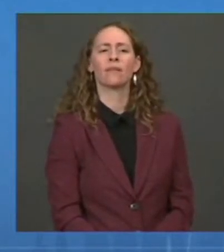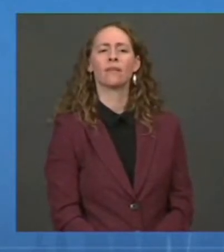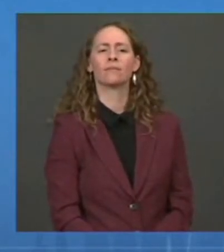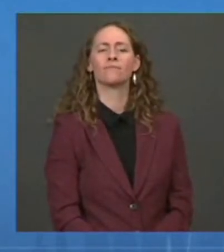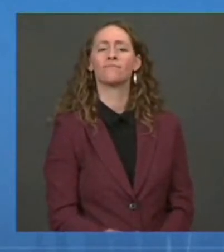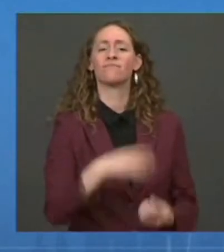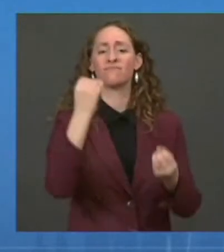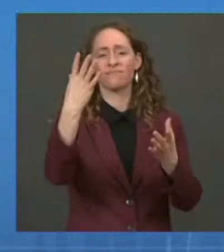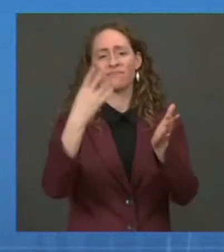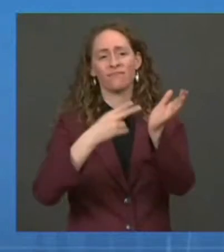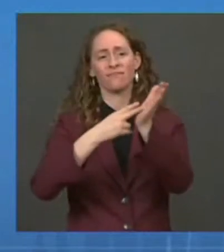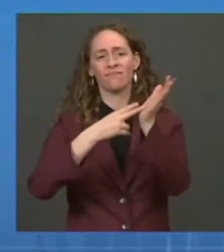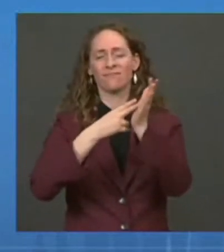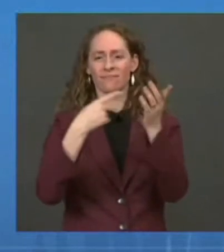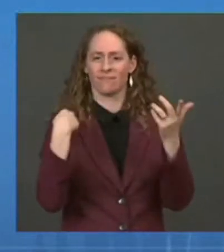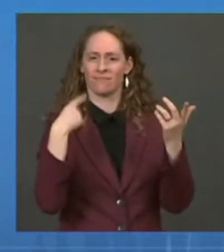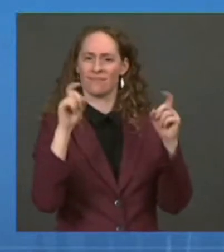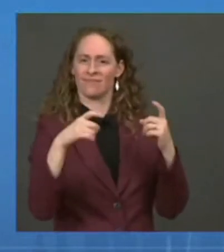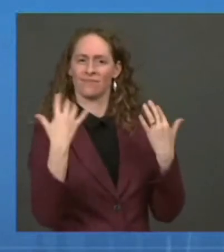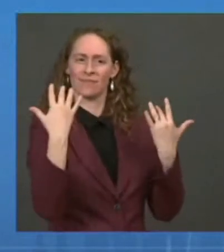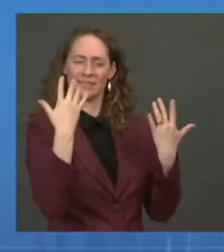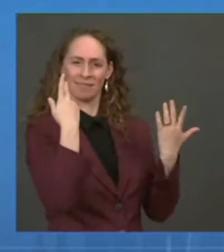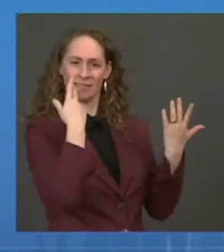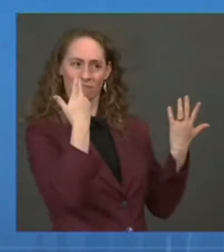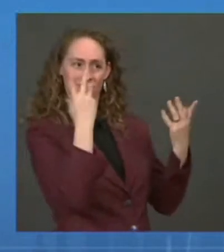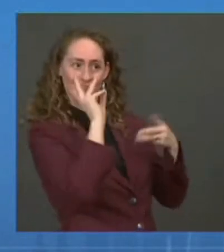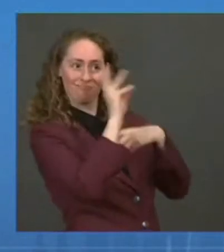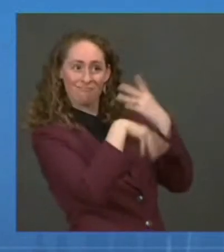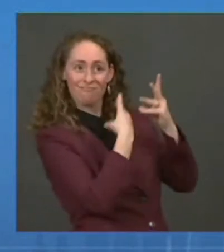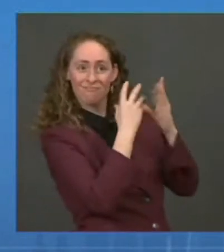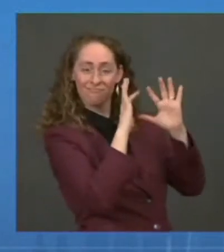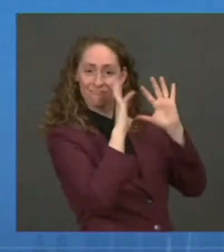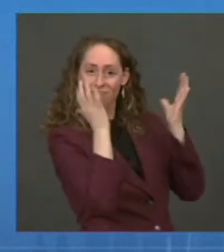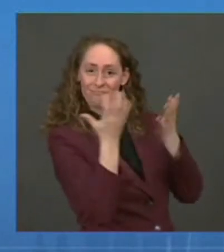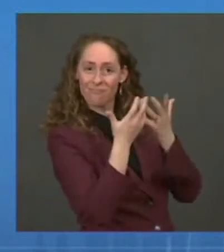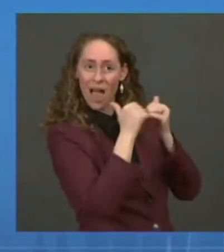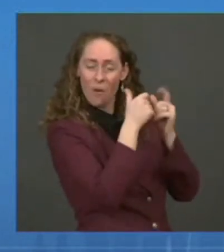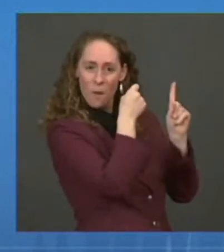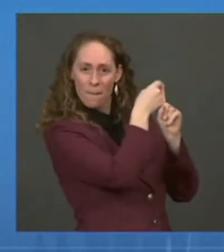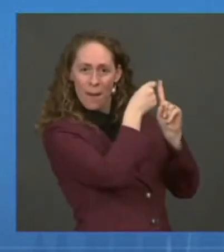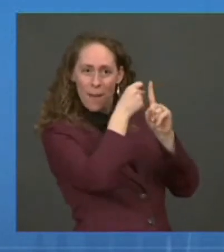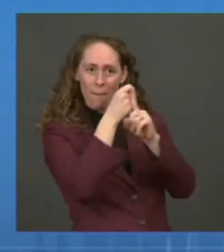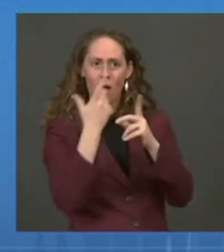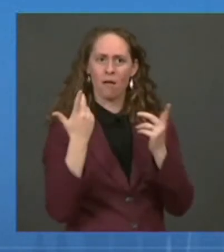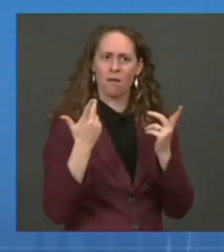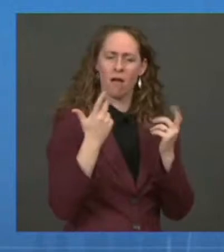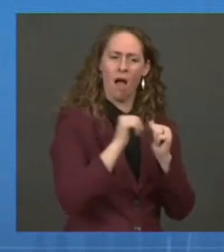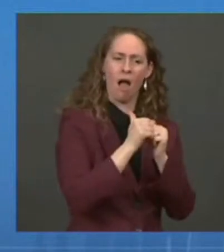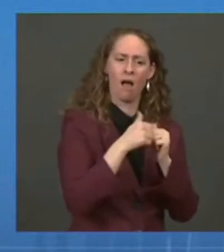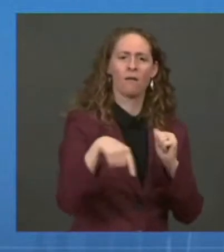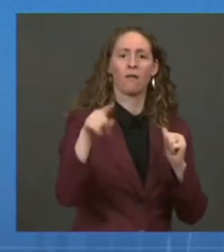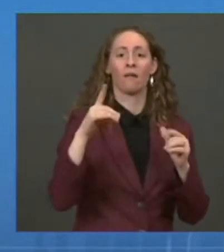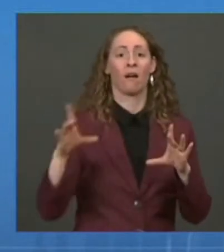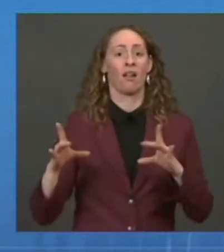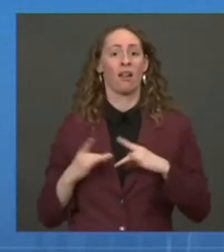US TO KNOW WHAT THE IMPACT IS GOING TO BE GLOBALLY AND THE PEOPLE WHO ARE INFECTED WITH